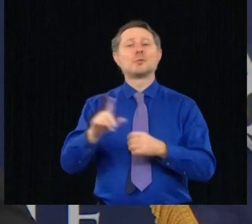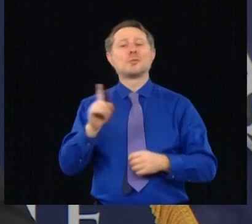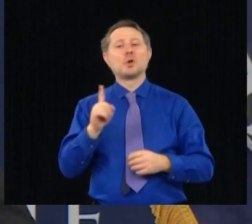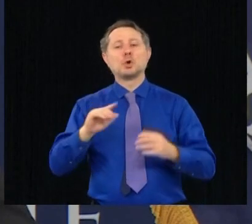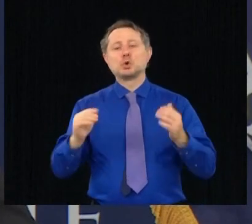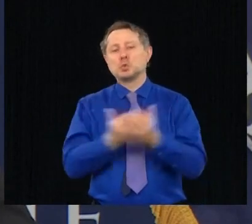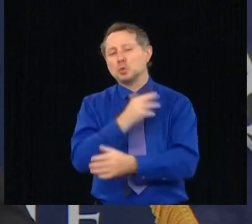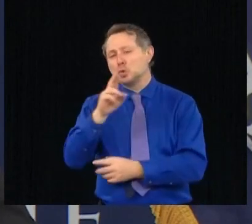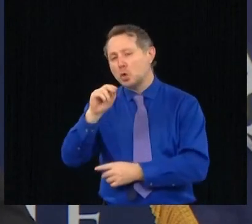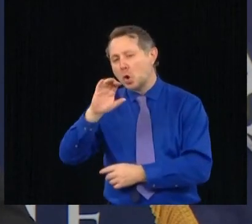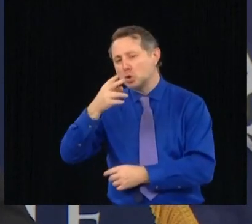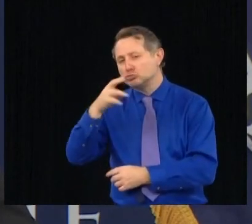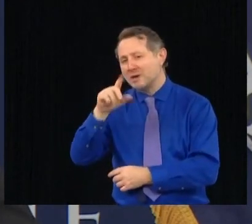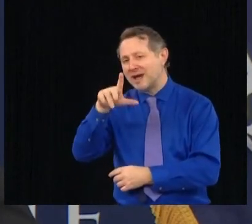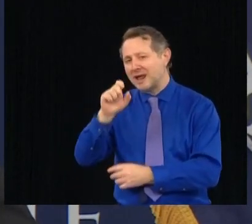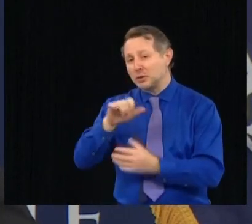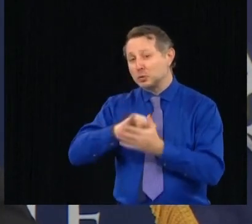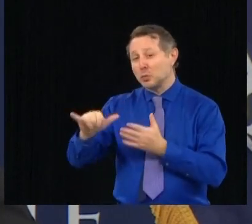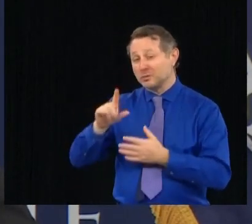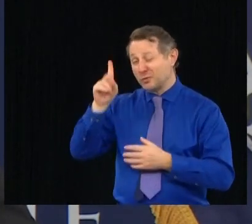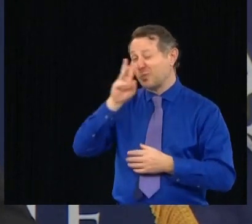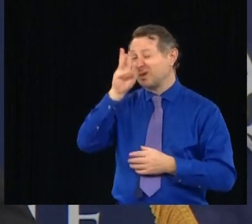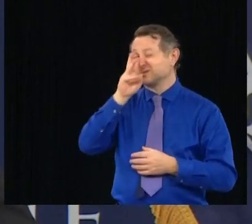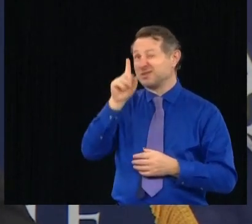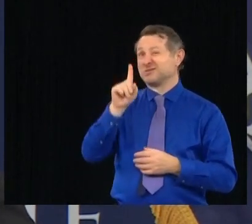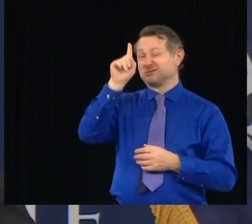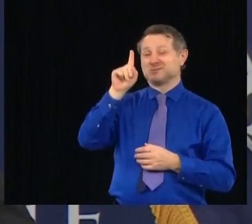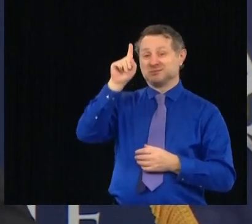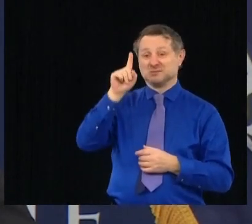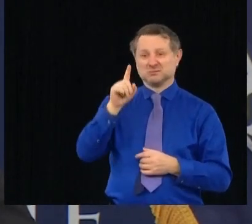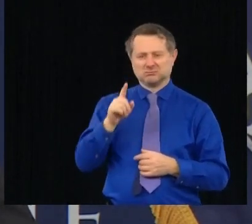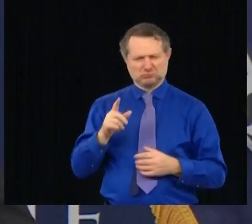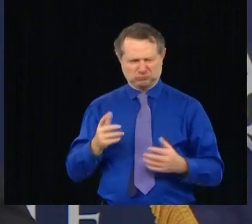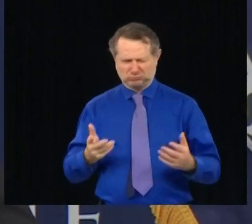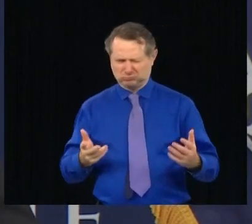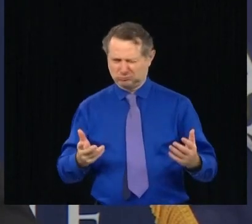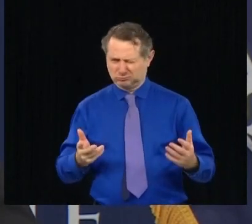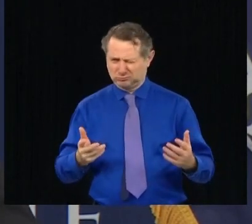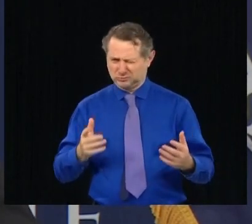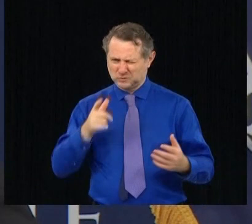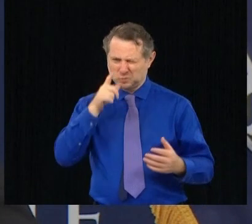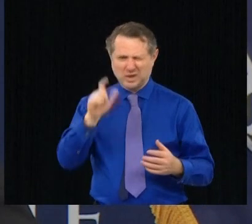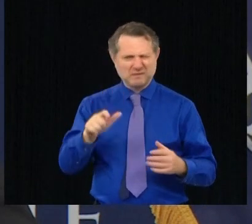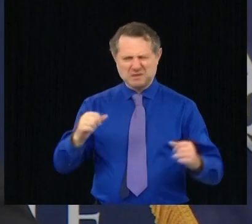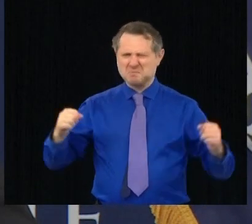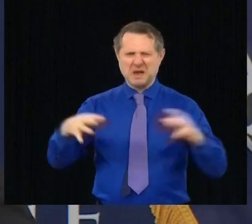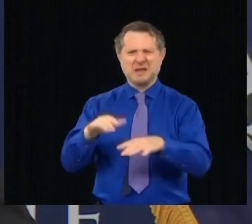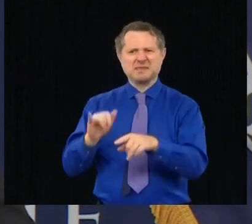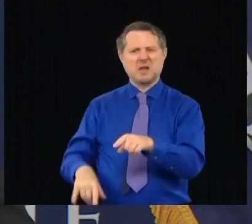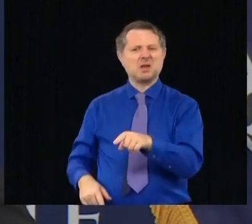HOT SPOT BEFORE THEY EVEN CALLED IT A HOT SPOT, WE HAD THE FIRST BIG CLUSTER IN NEW ROCHELLE IN